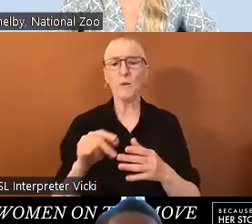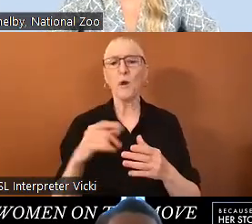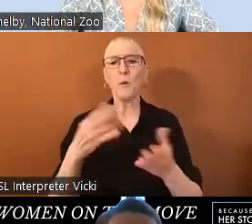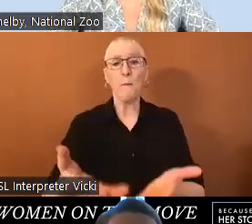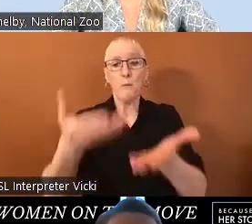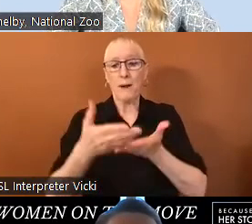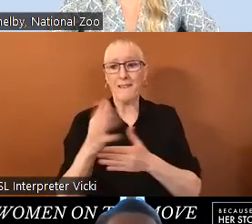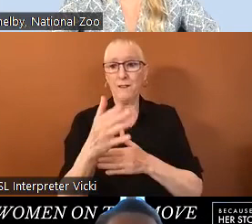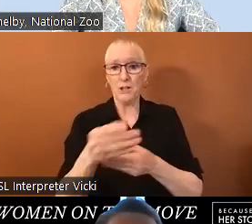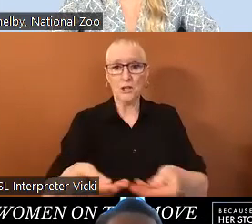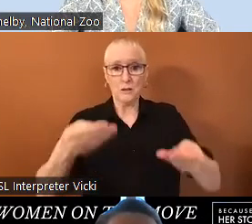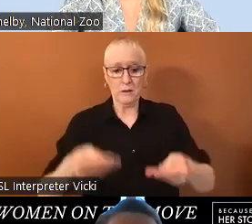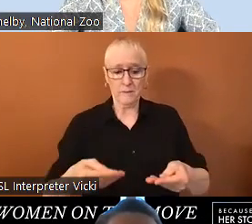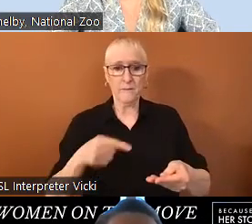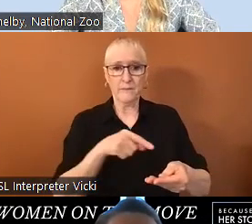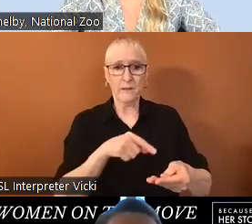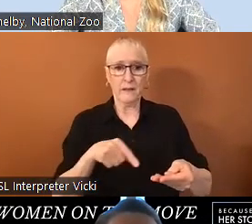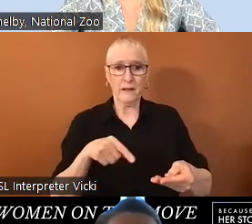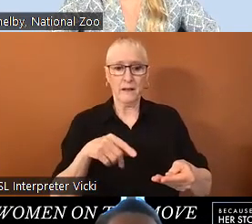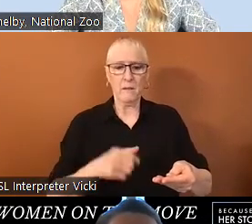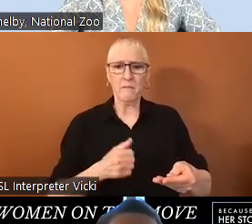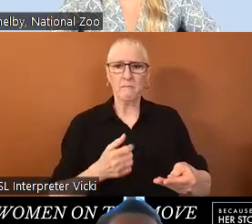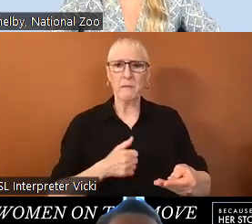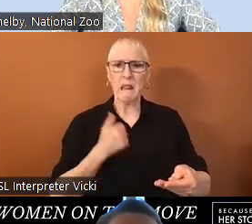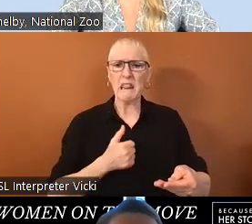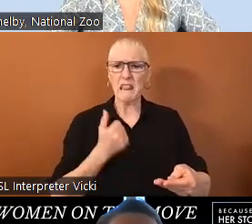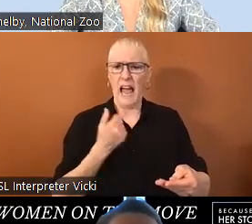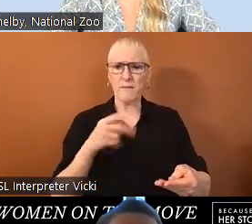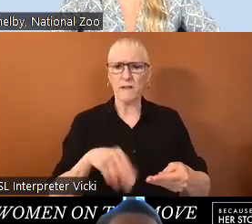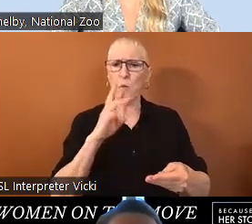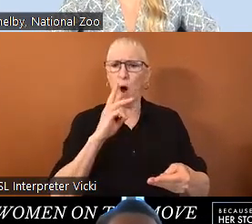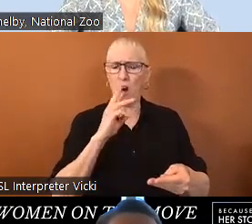they're in a live well that you can kind of see in this video. They come out of the live well.